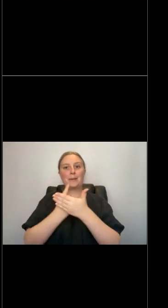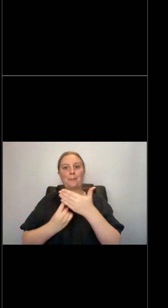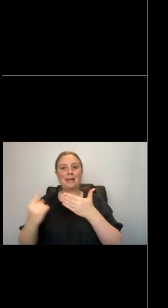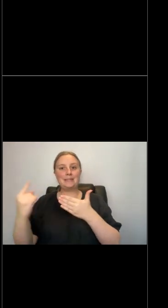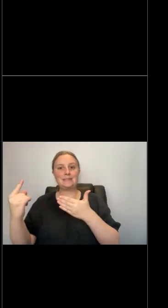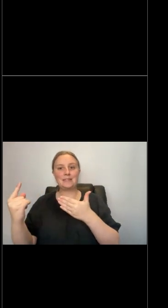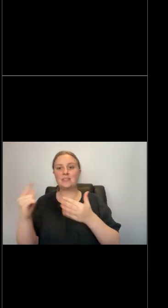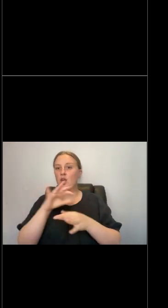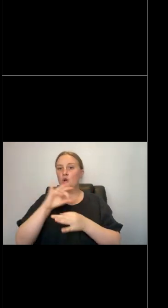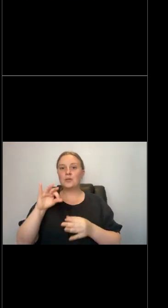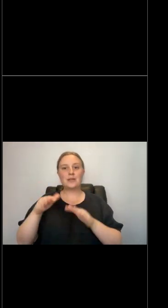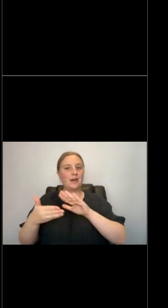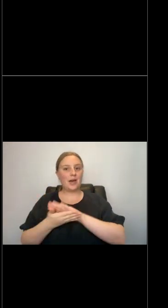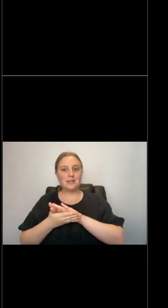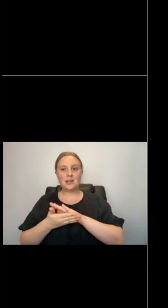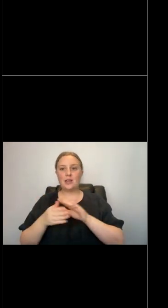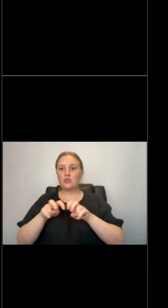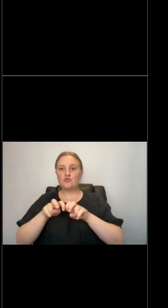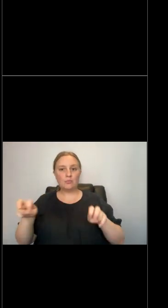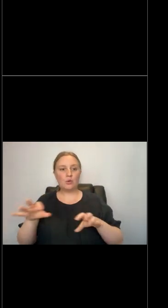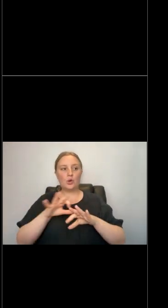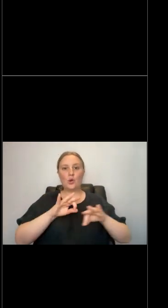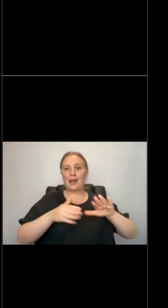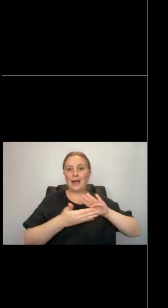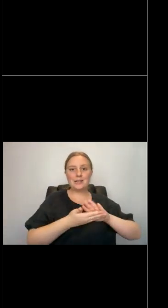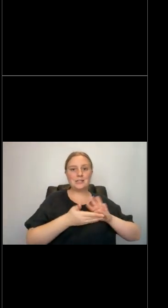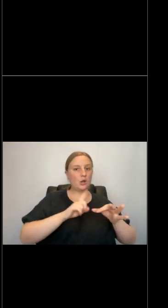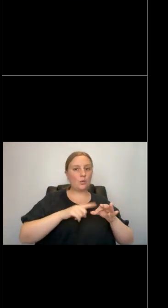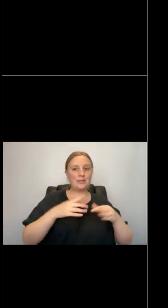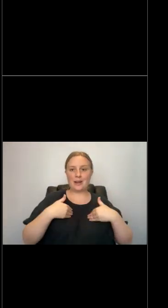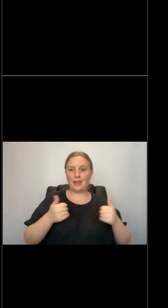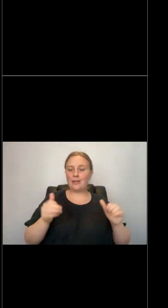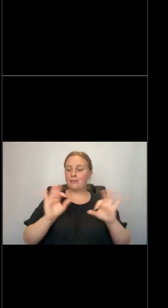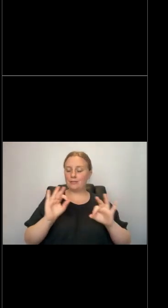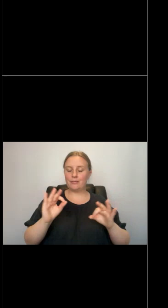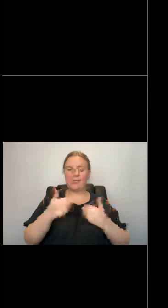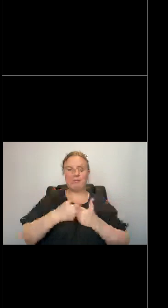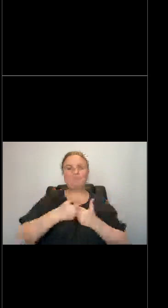and lawyers appointed will contact clients